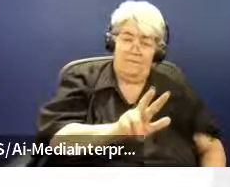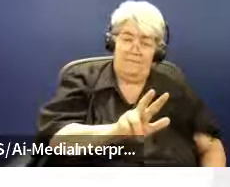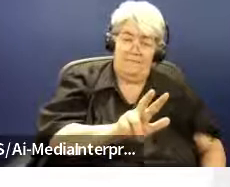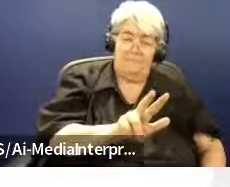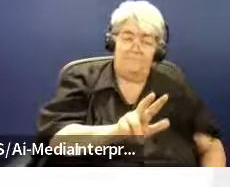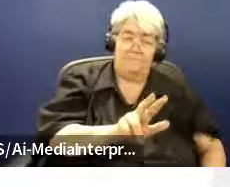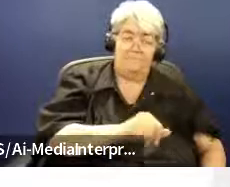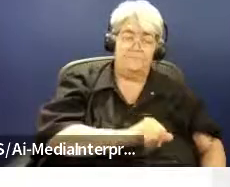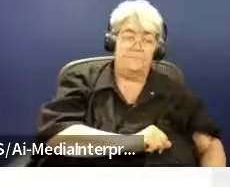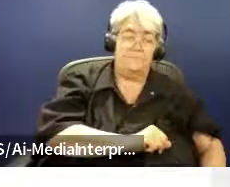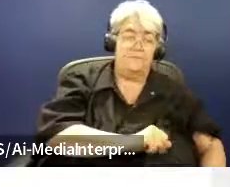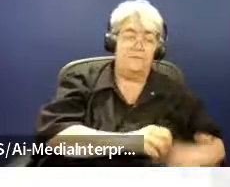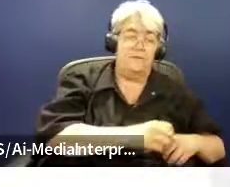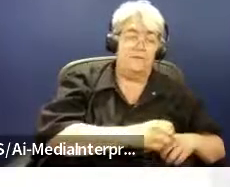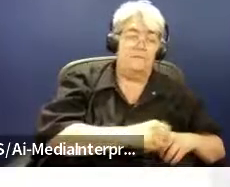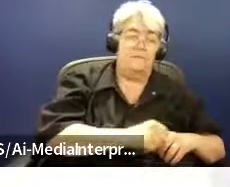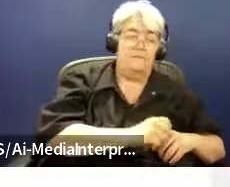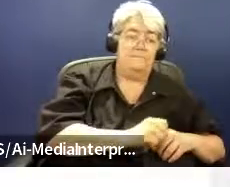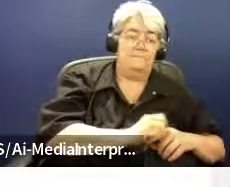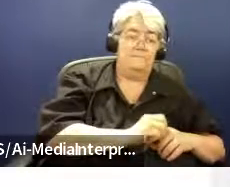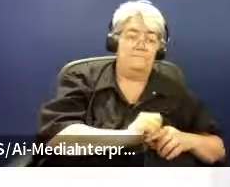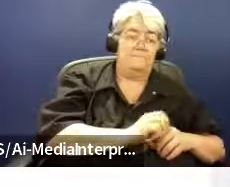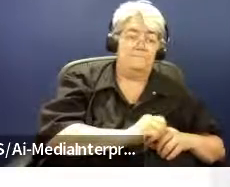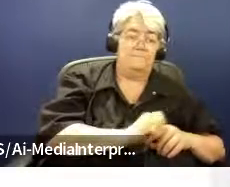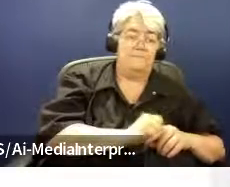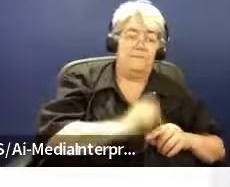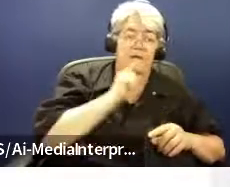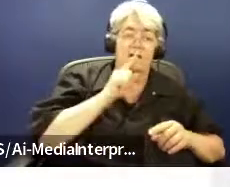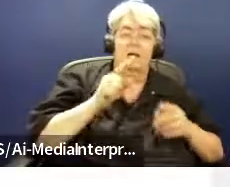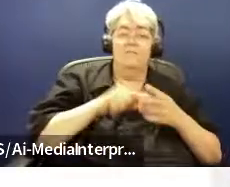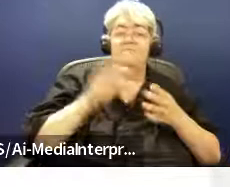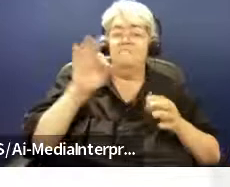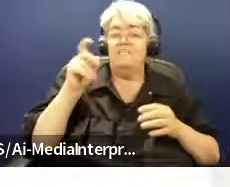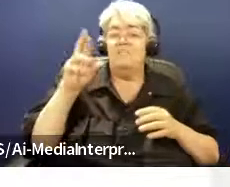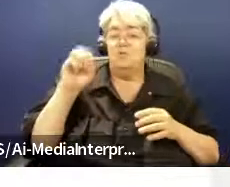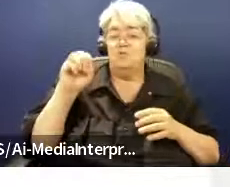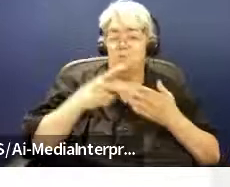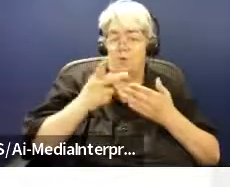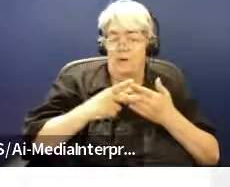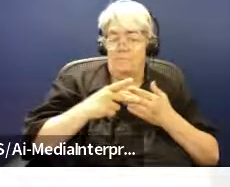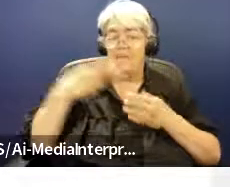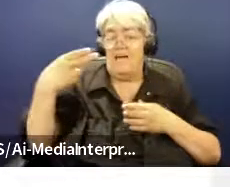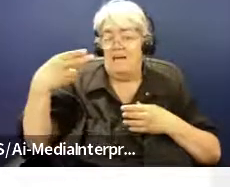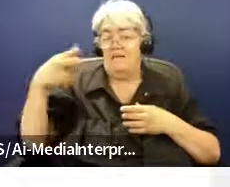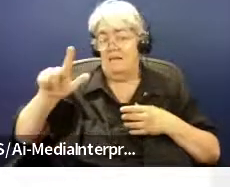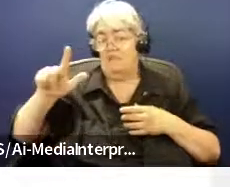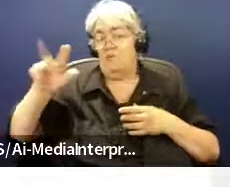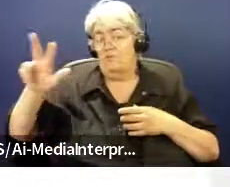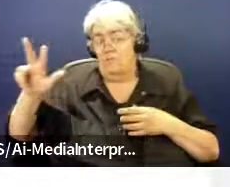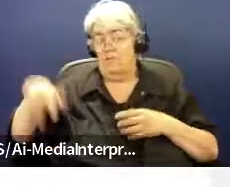efficiently navigate the page, instead of pressing H and going through all of the news and events articles, I can